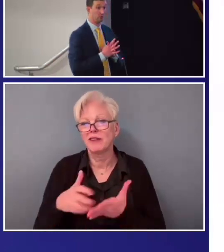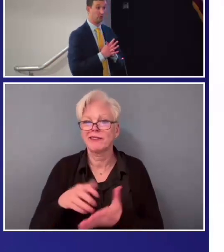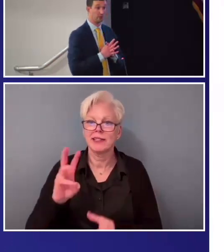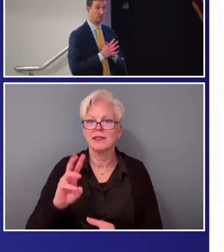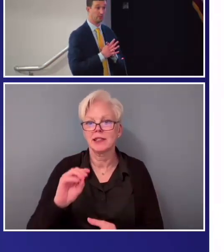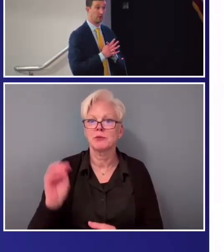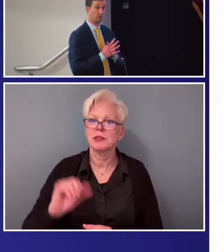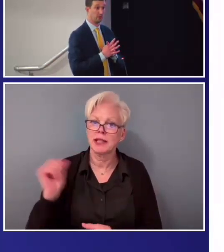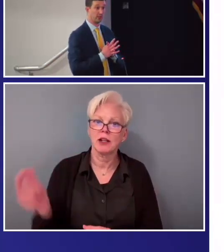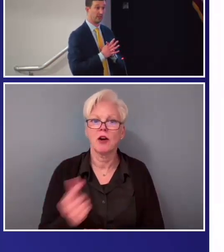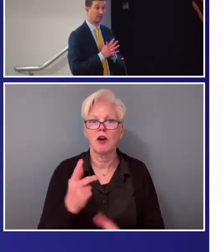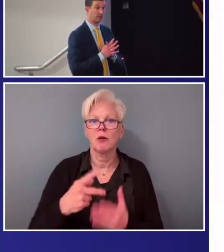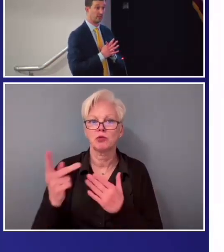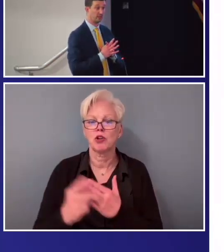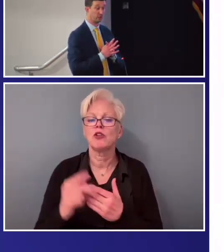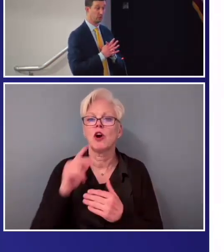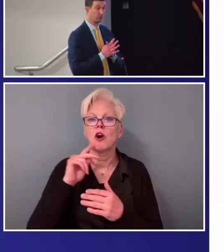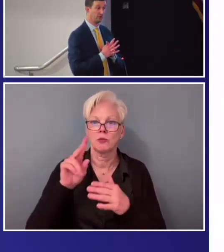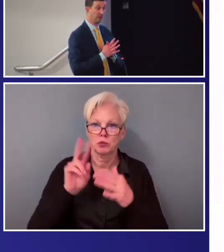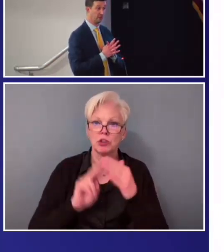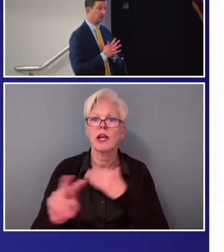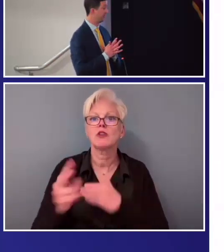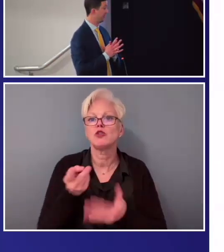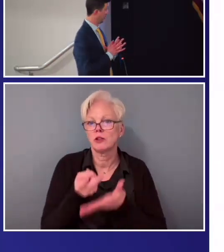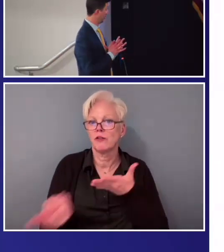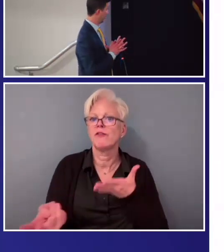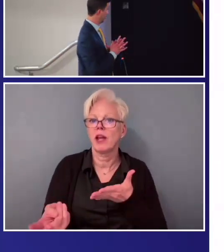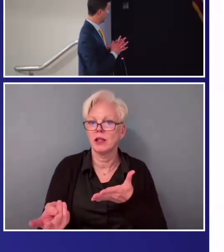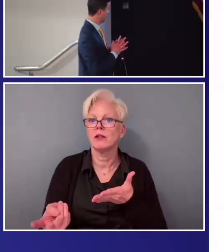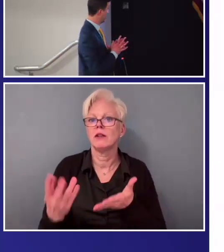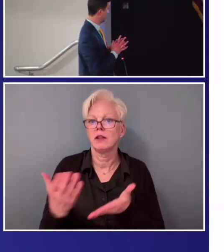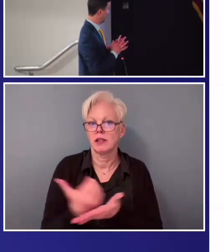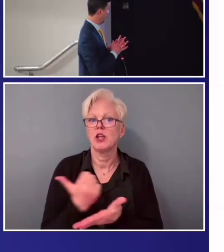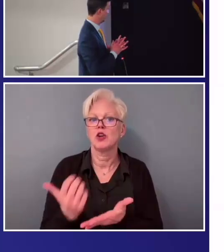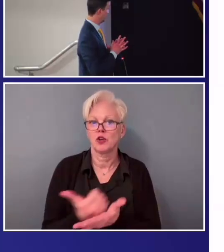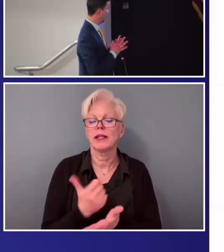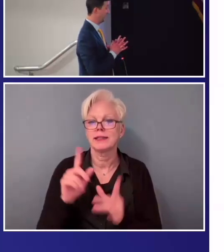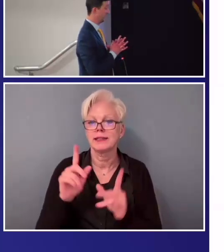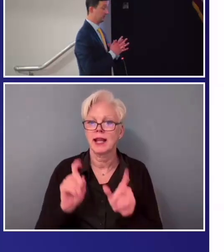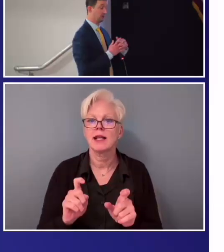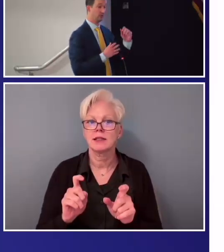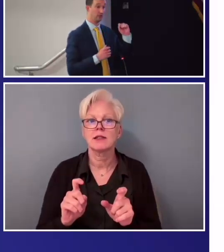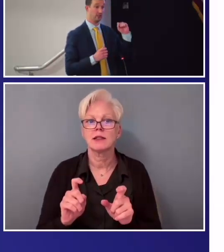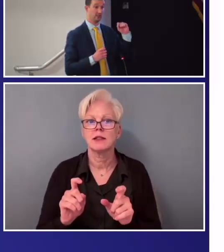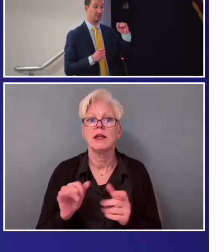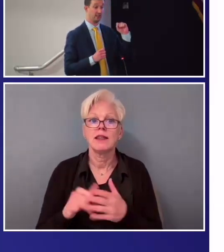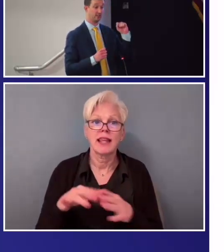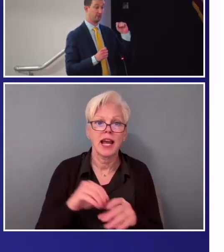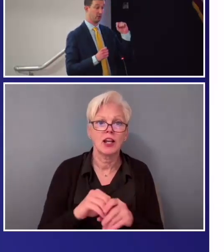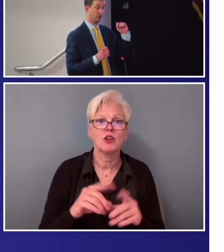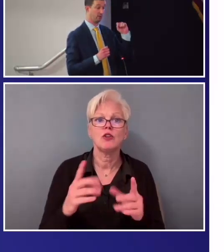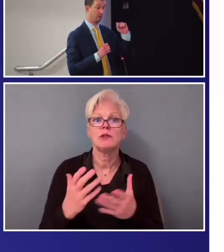programs are projected to fail the earnings test. That includes the earnings test from